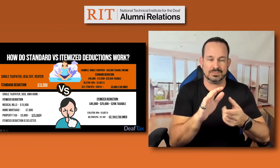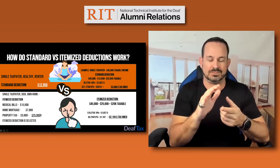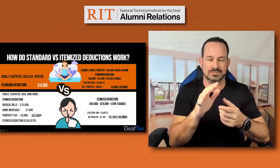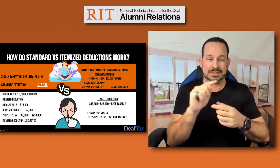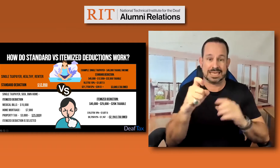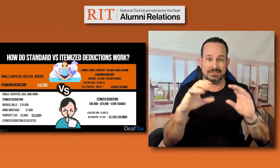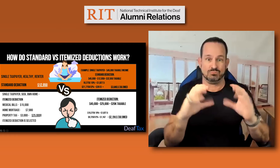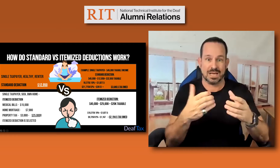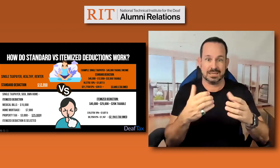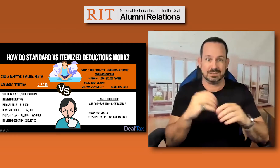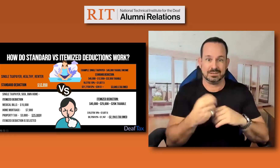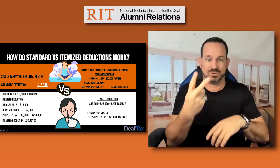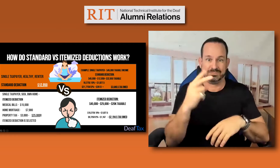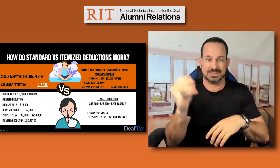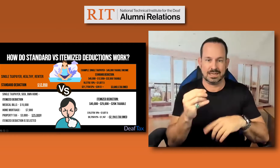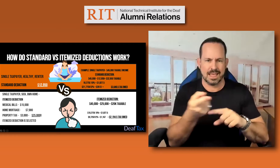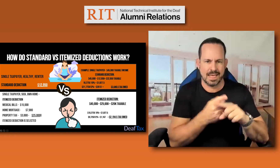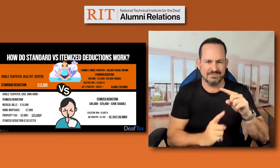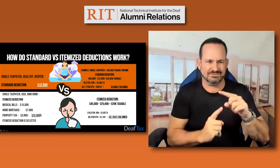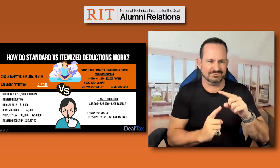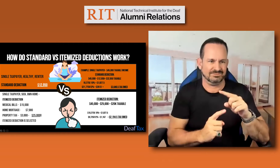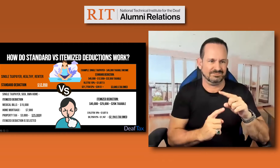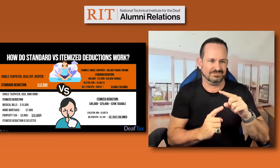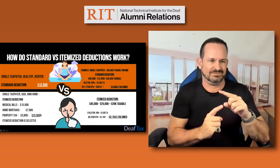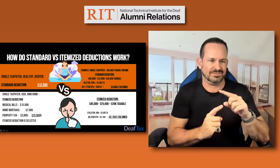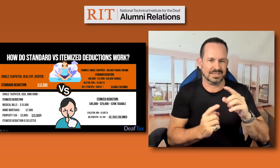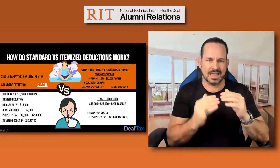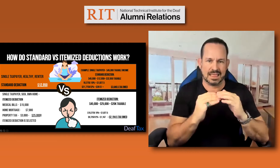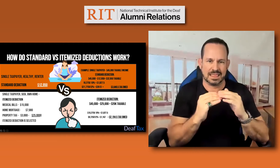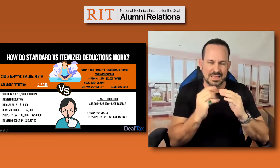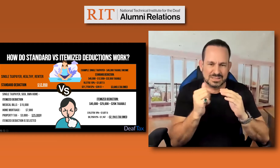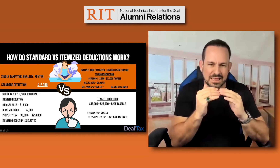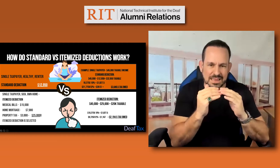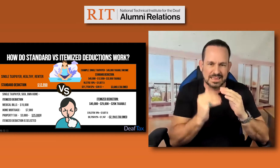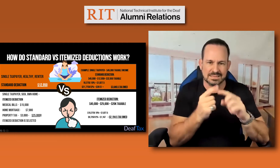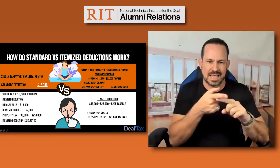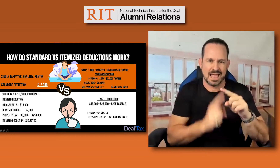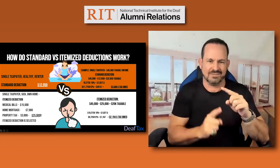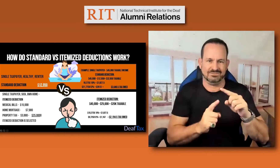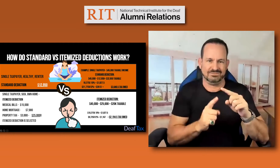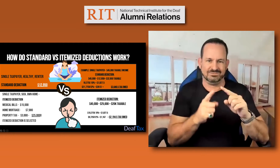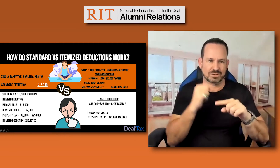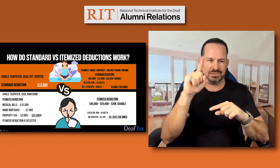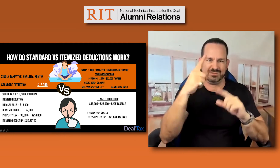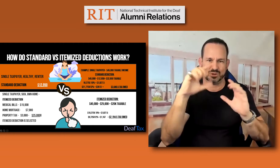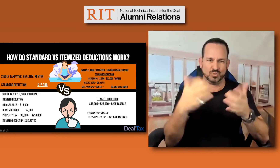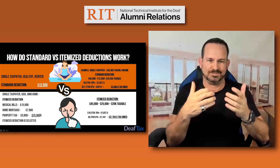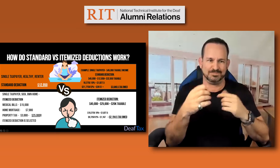If you notice, their tax bracket is now 12%,